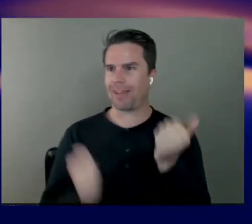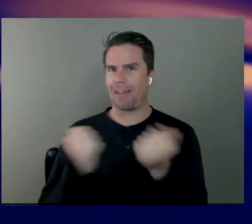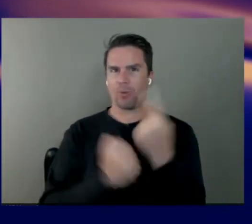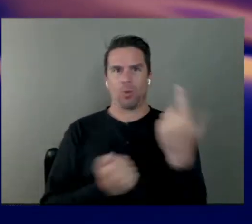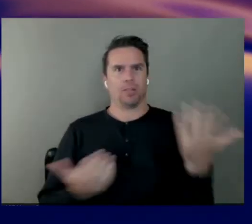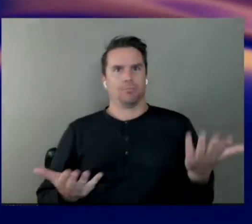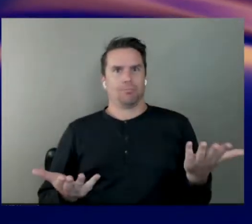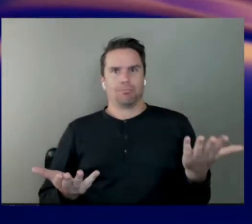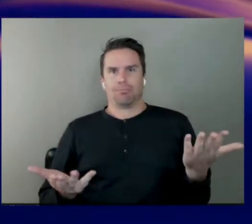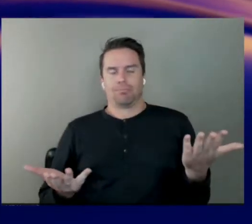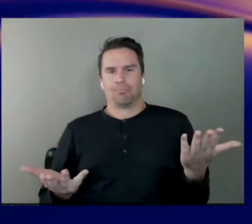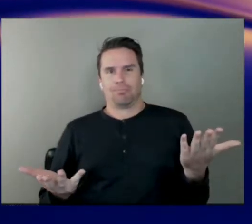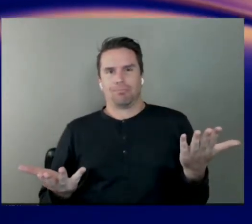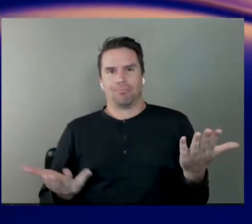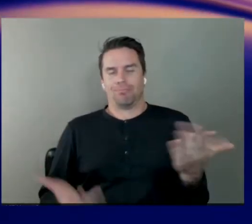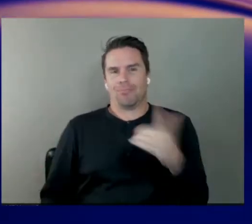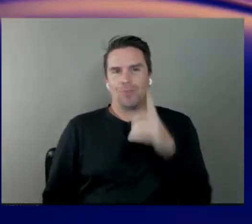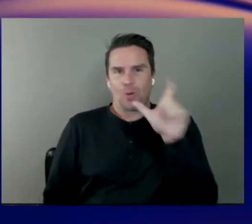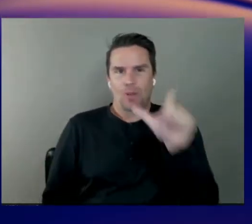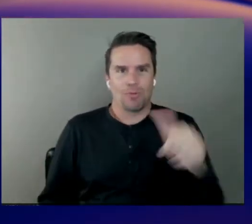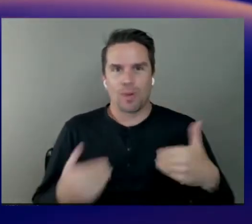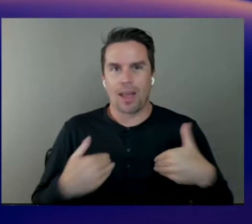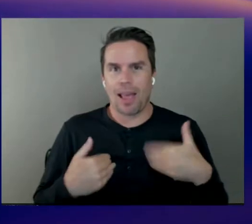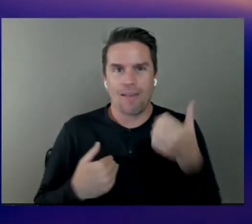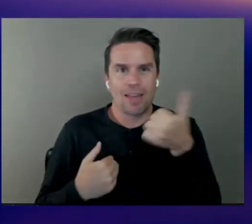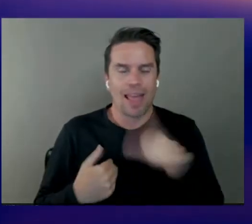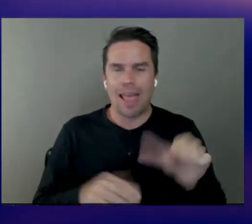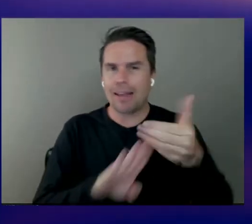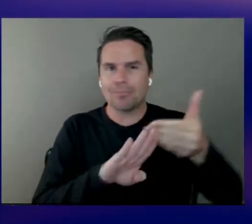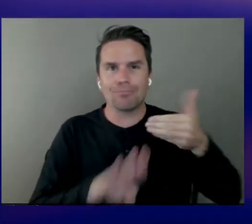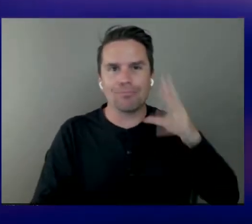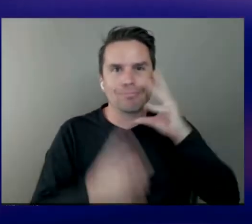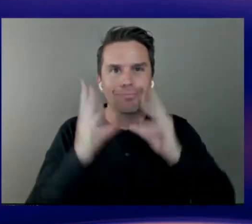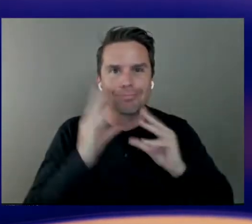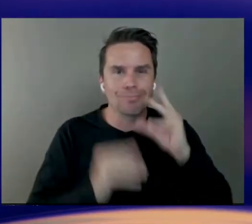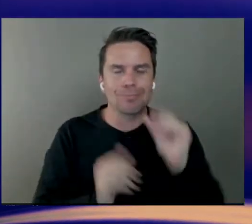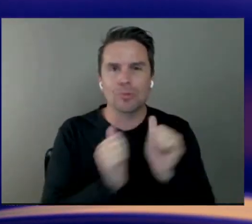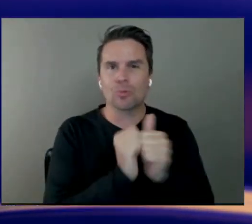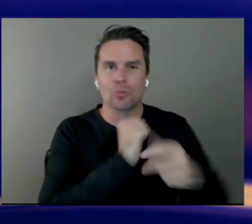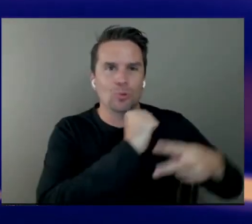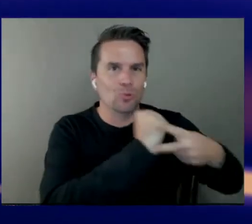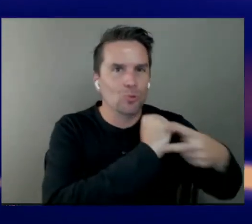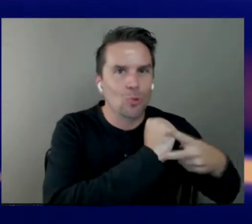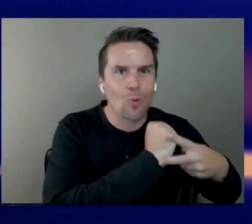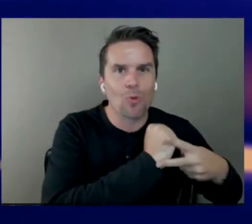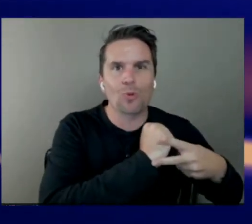You don't have to have any prior experience with storage or even with the cloud.